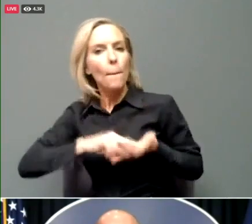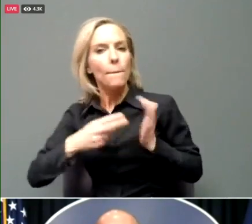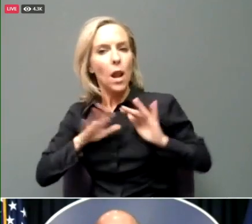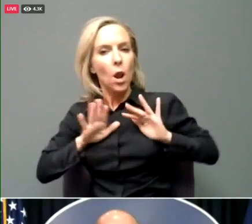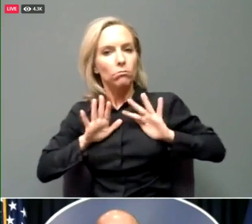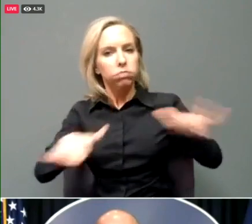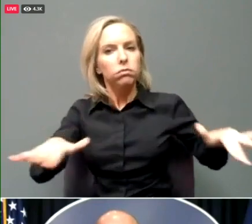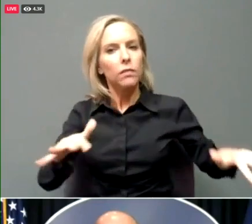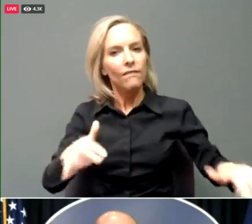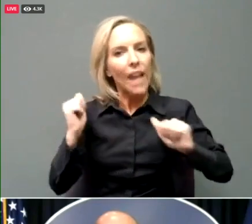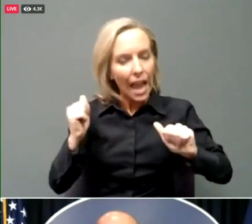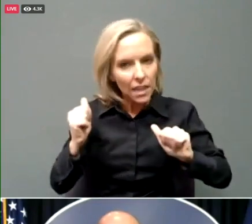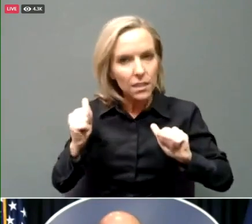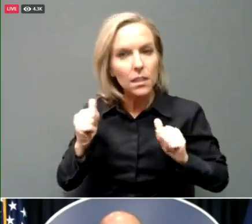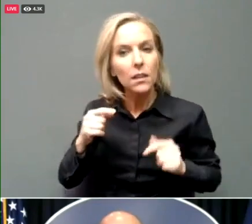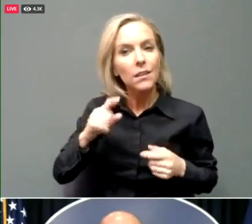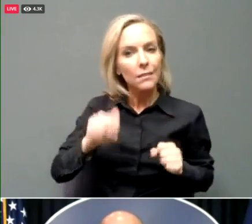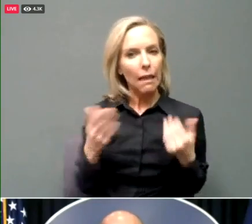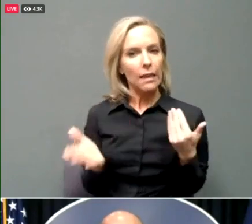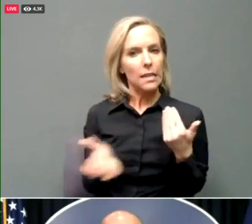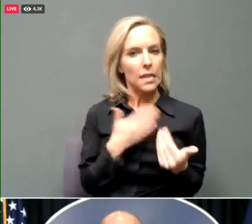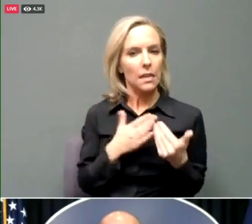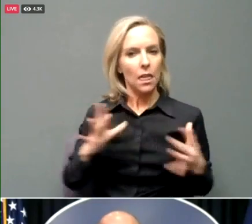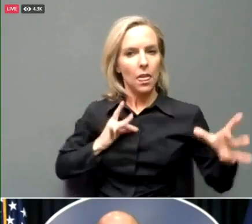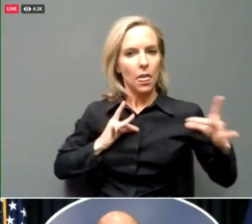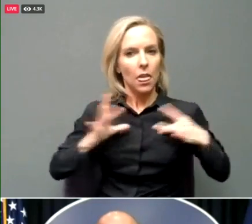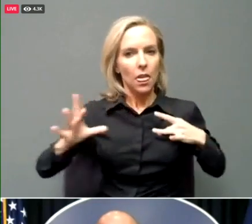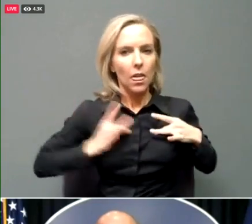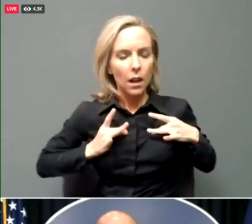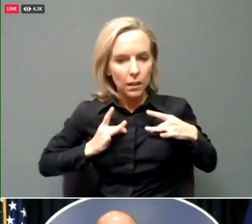more quickly and more easily, that means you could have more people get